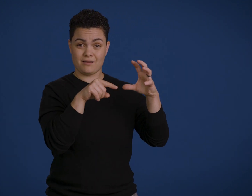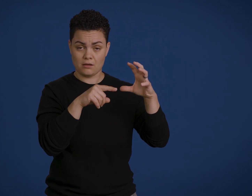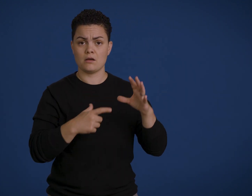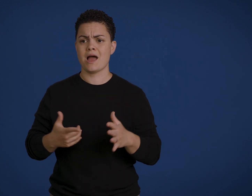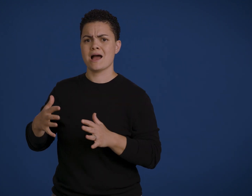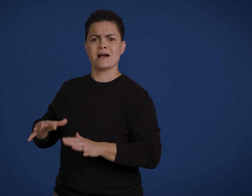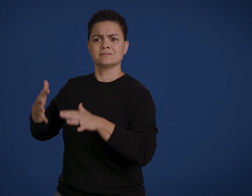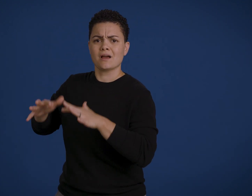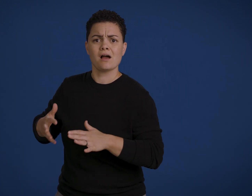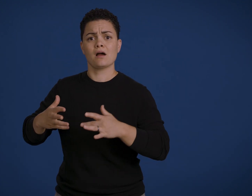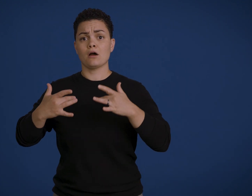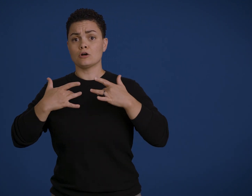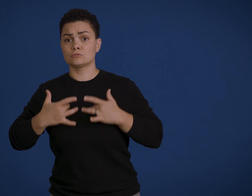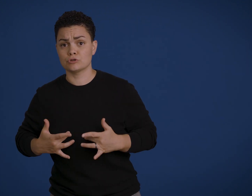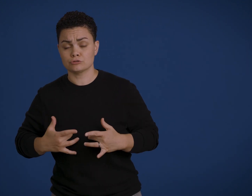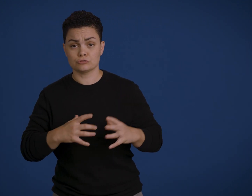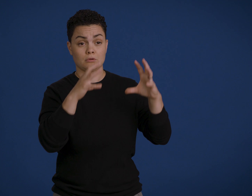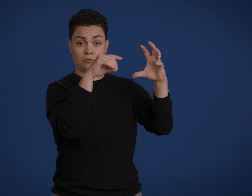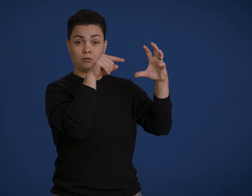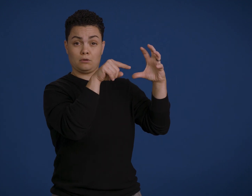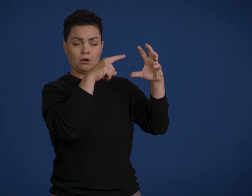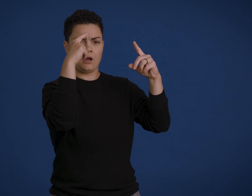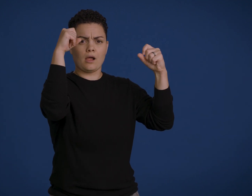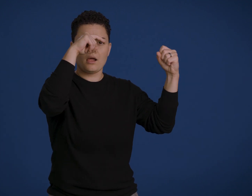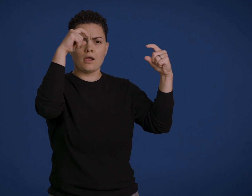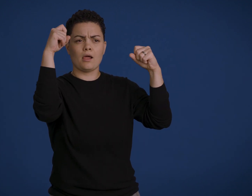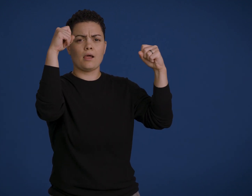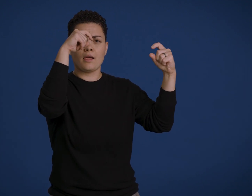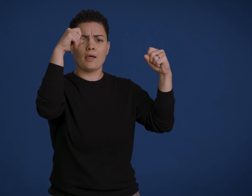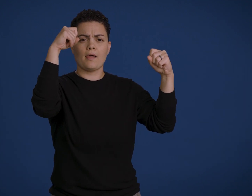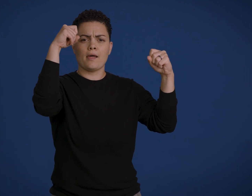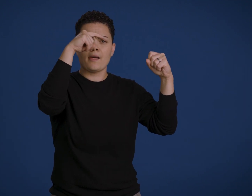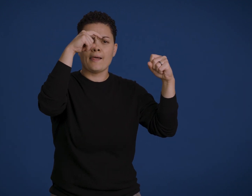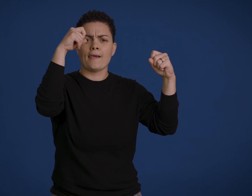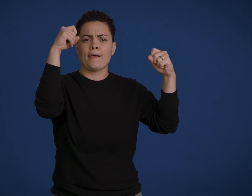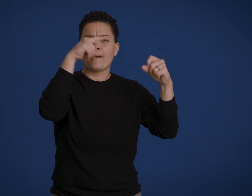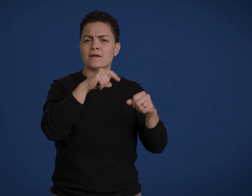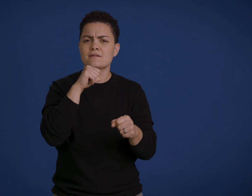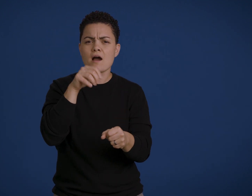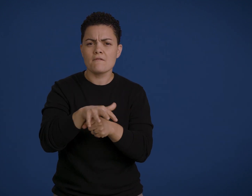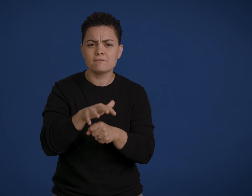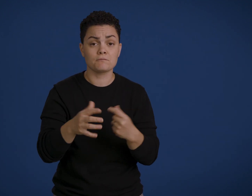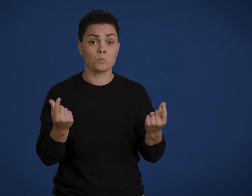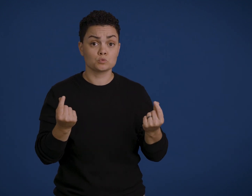Buspirone partially activates as a specific serotonin receptor, which helps regulate serotonin levels in the brain.